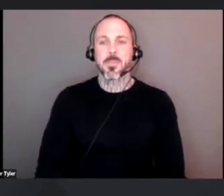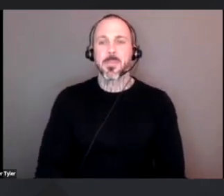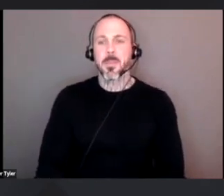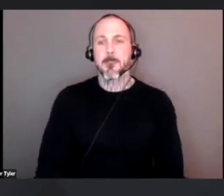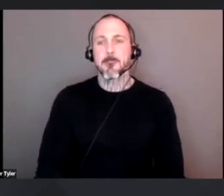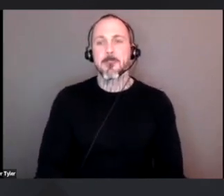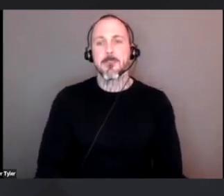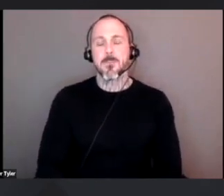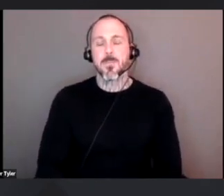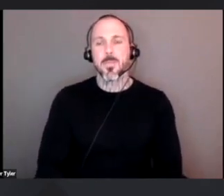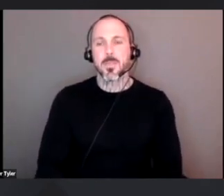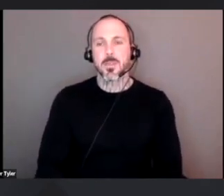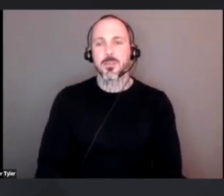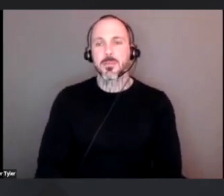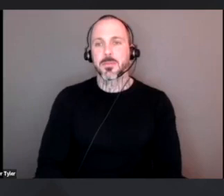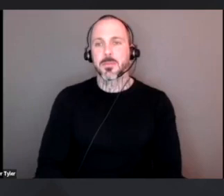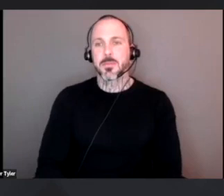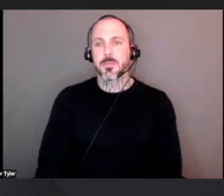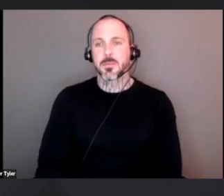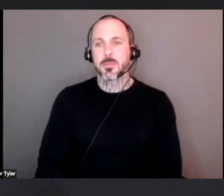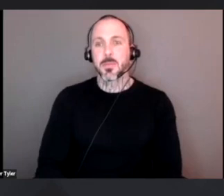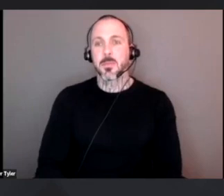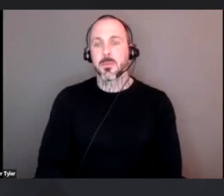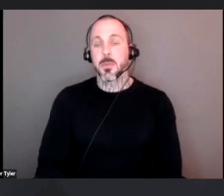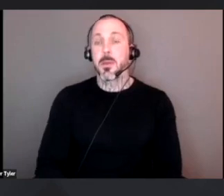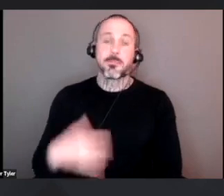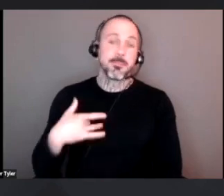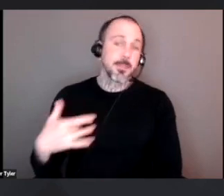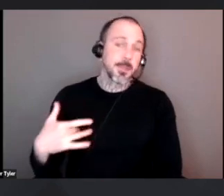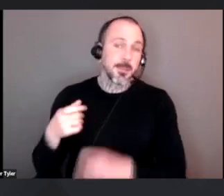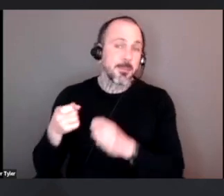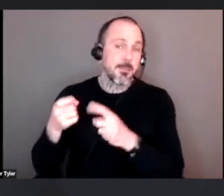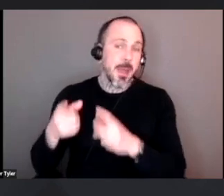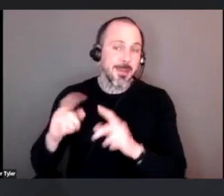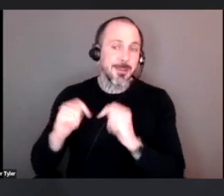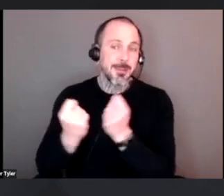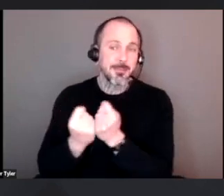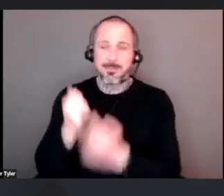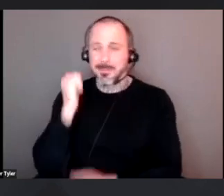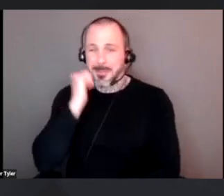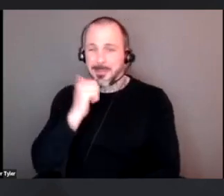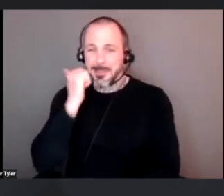with most of the employees. I really try to reach out to the managers and just explain to them that, you know,